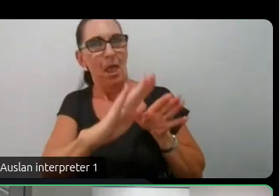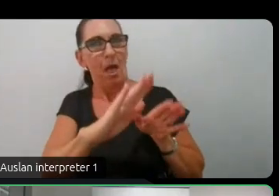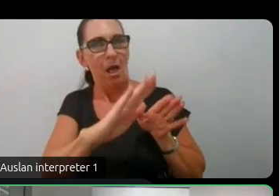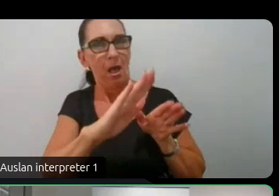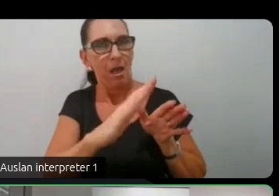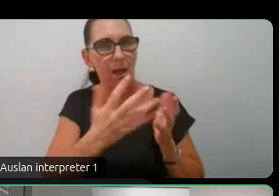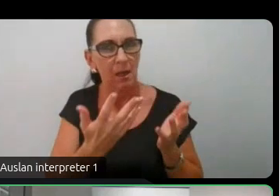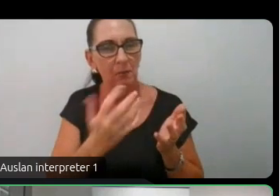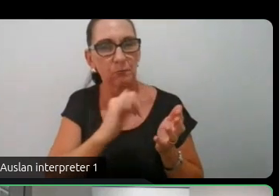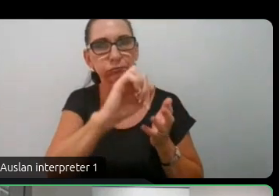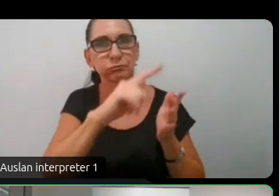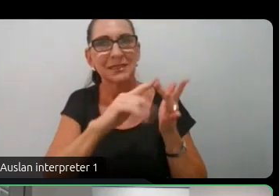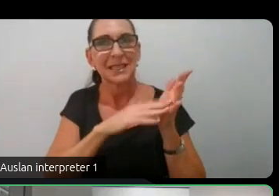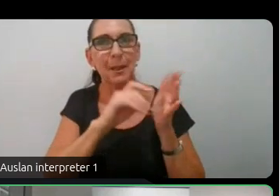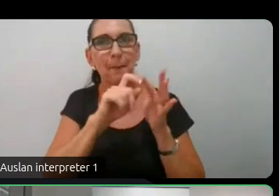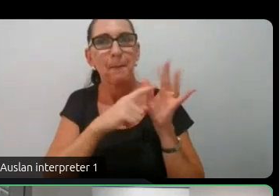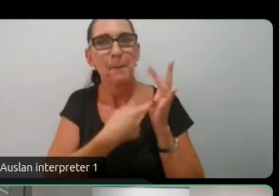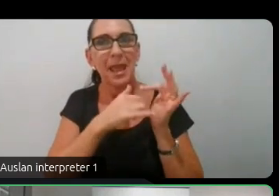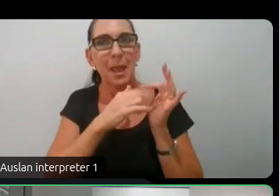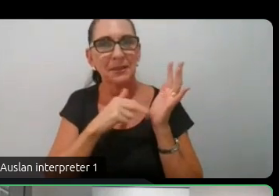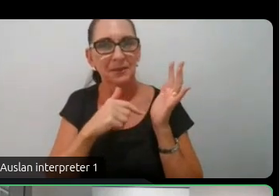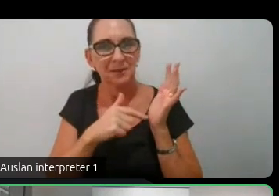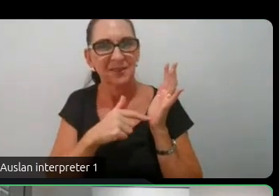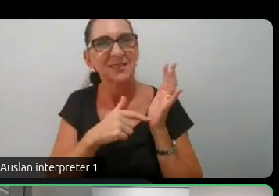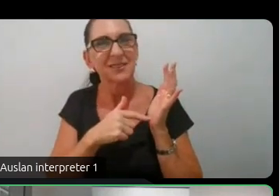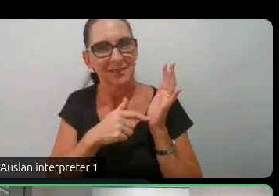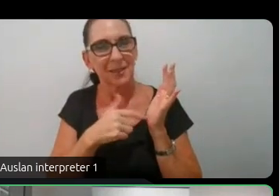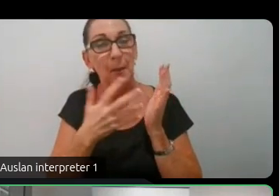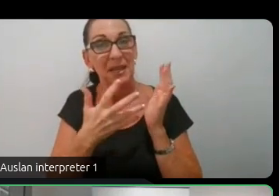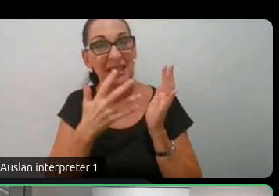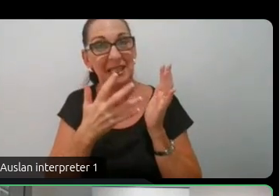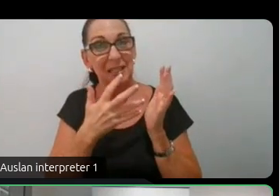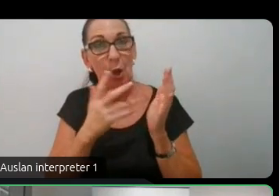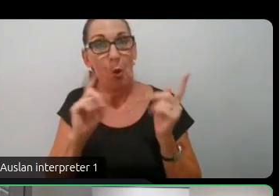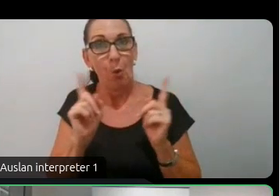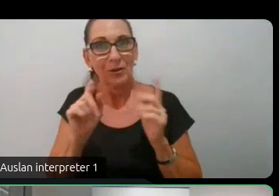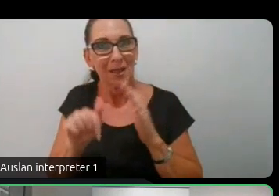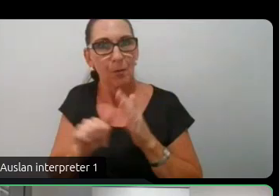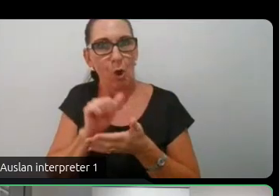um of those kind of treatments what are appropriate for that um applicant